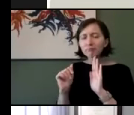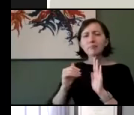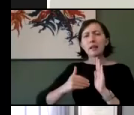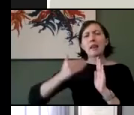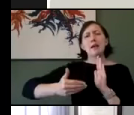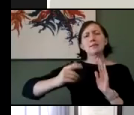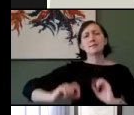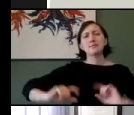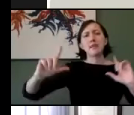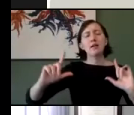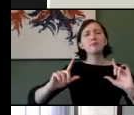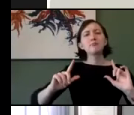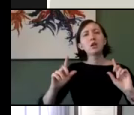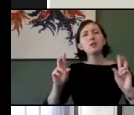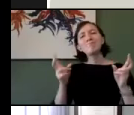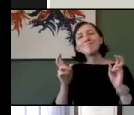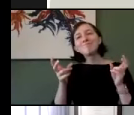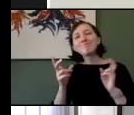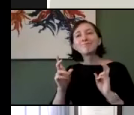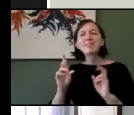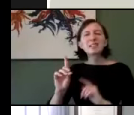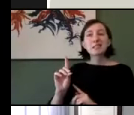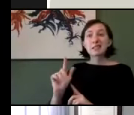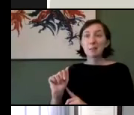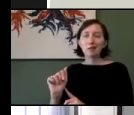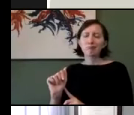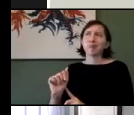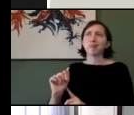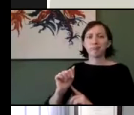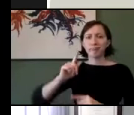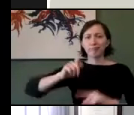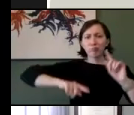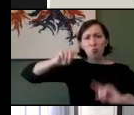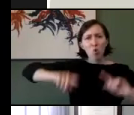that this term of disability is very broad. There are literally millions of folks